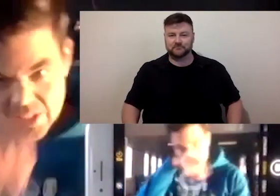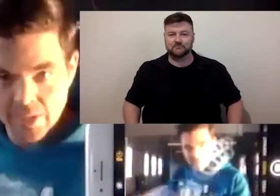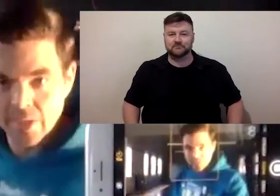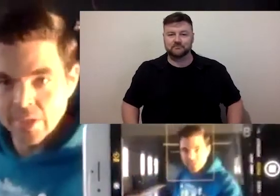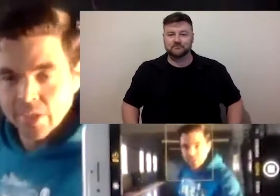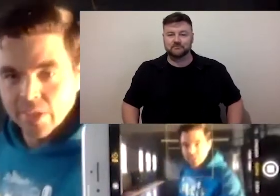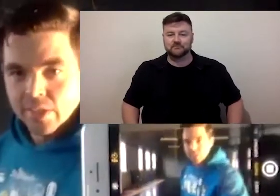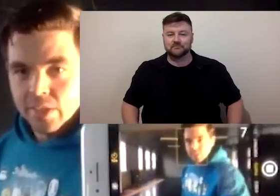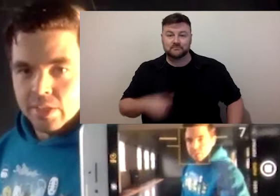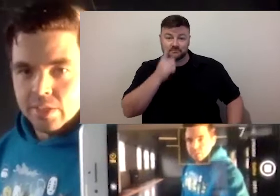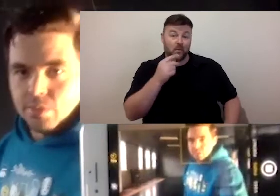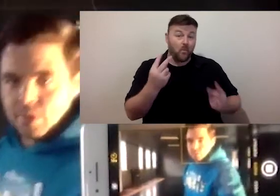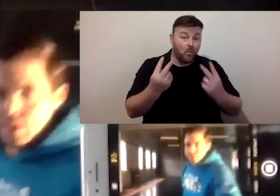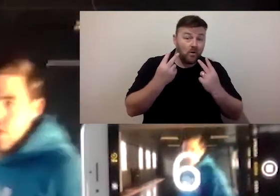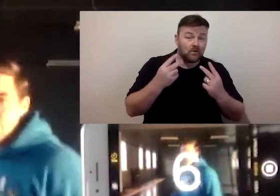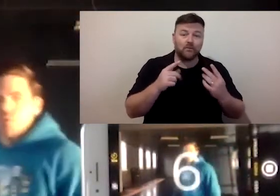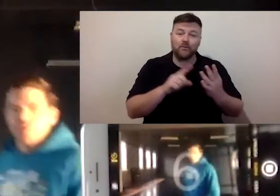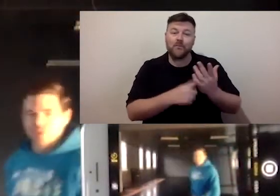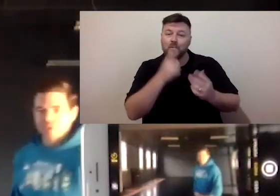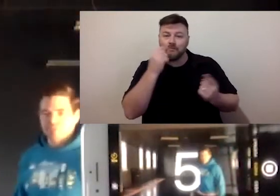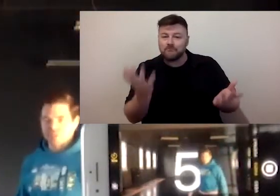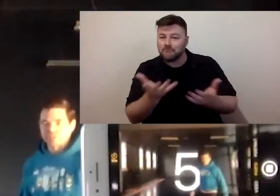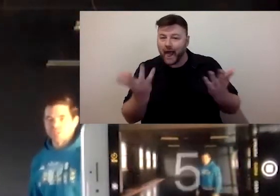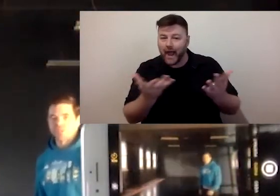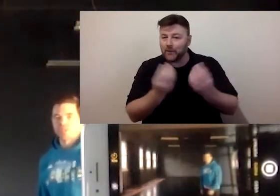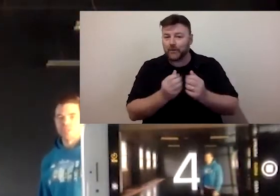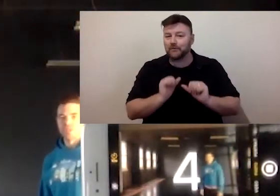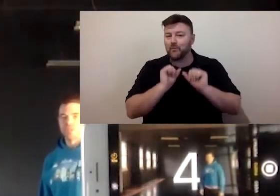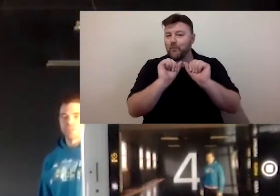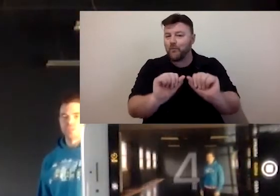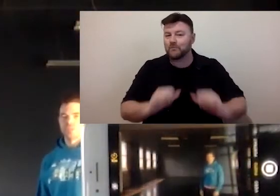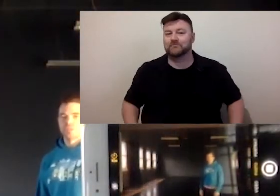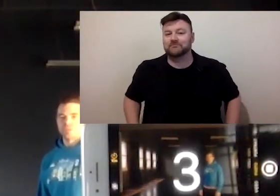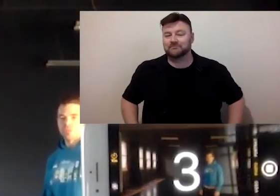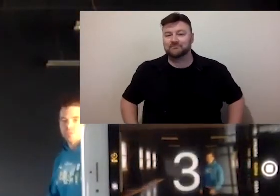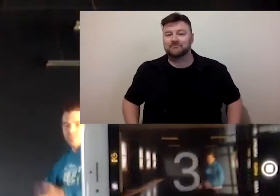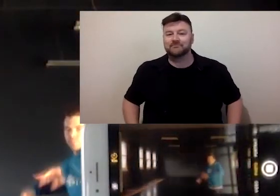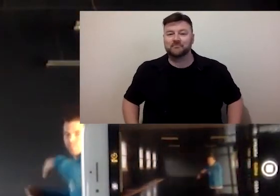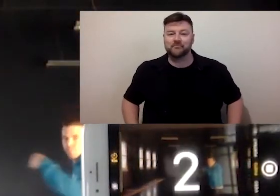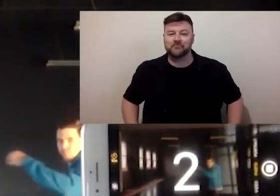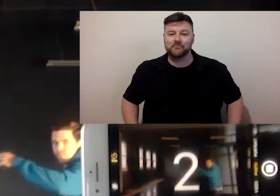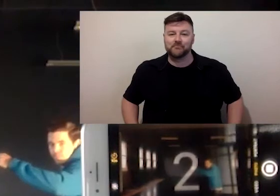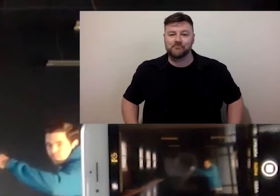see what you can do with your own ones...